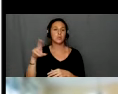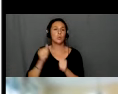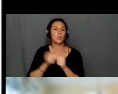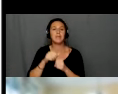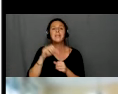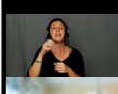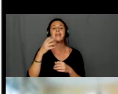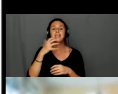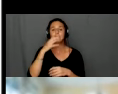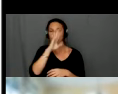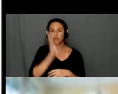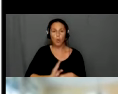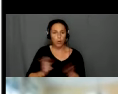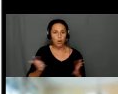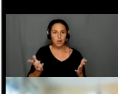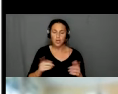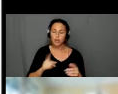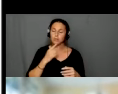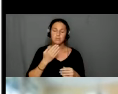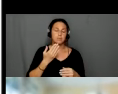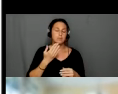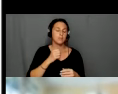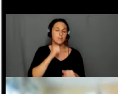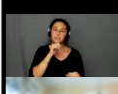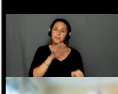So that's really inadequate, You know, protections and responses